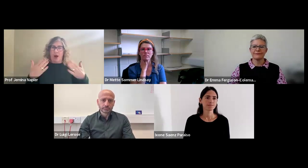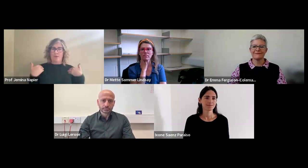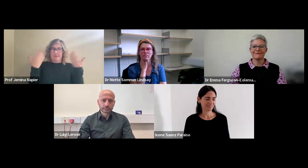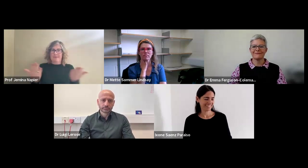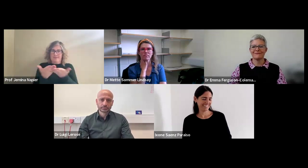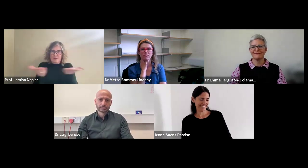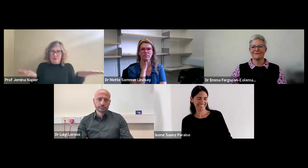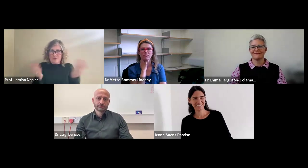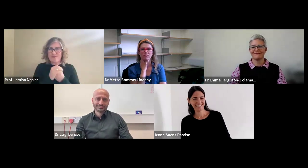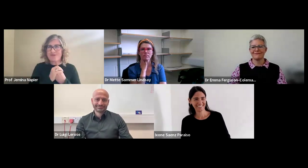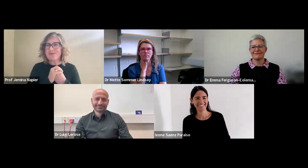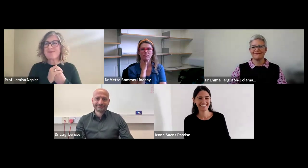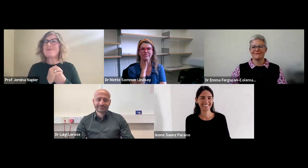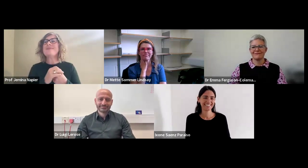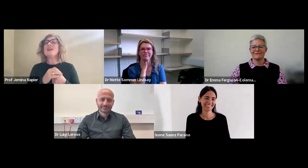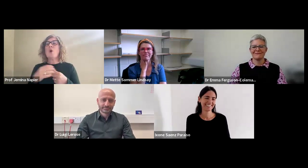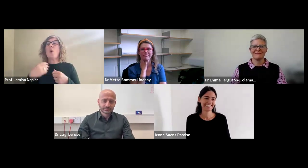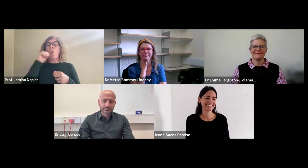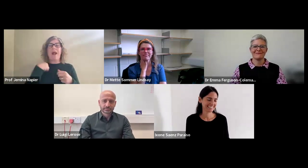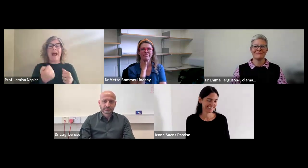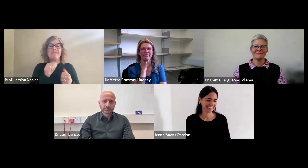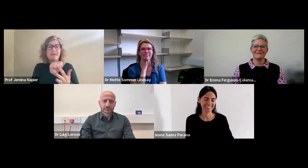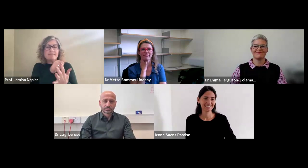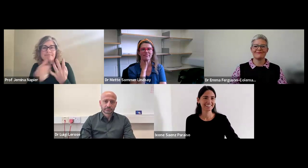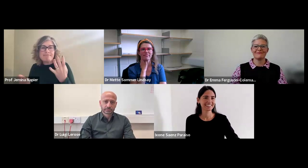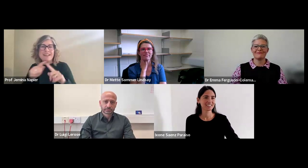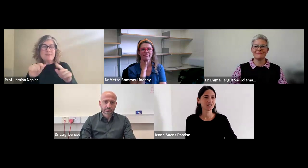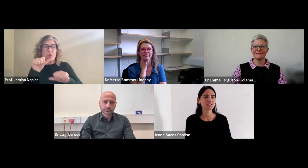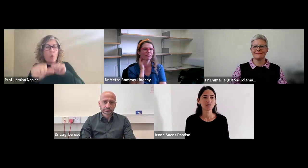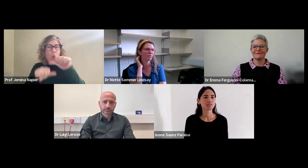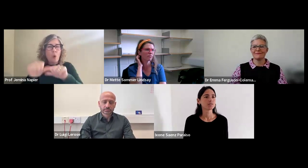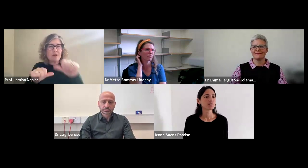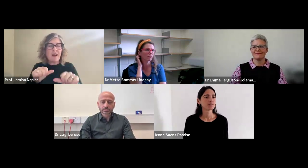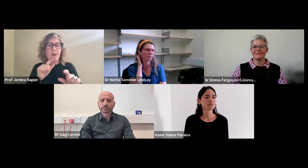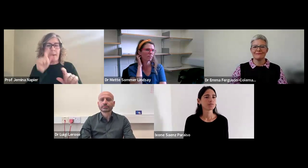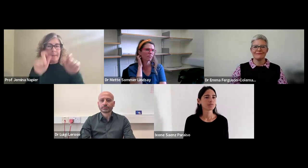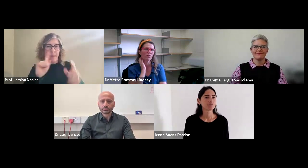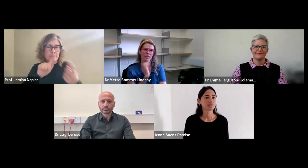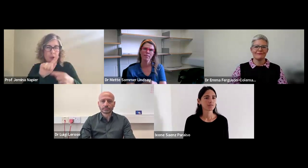sign language and you're going to hear a lot less from me from now on. We've got a different